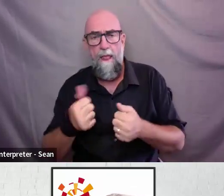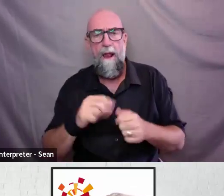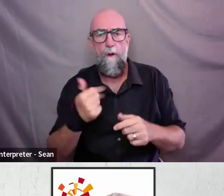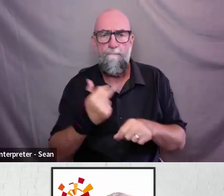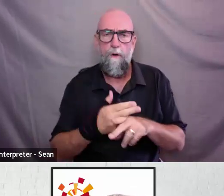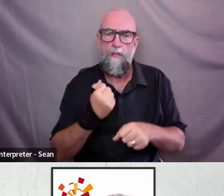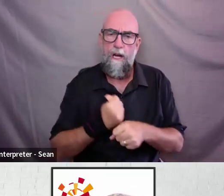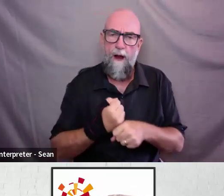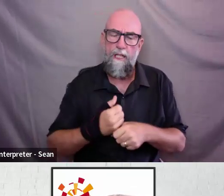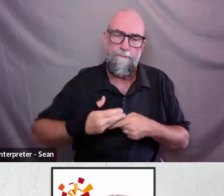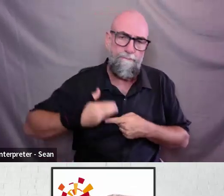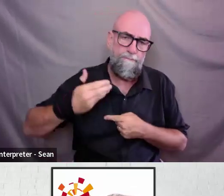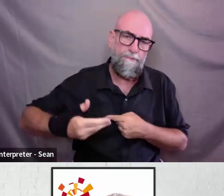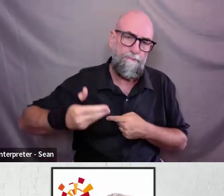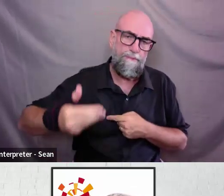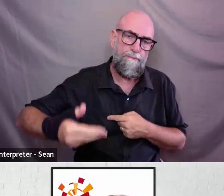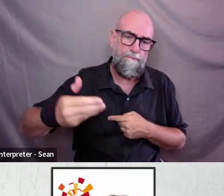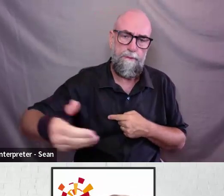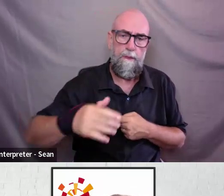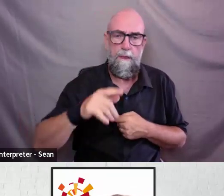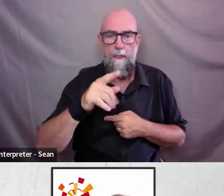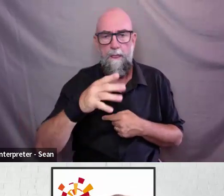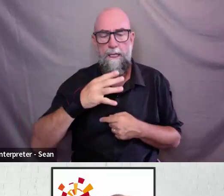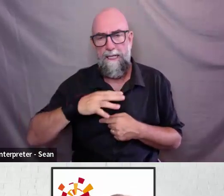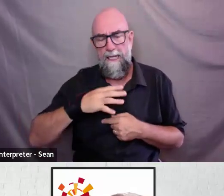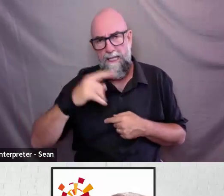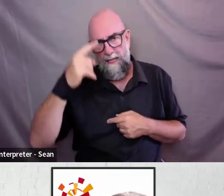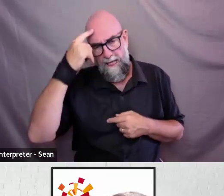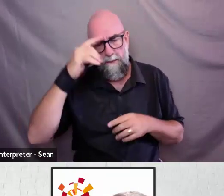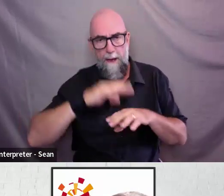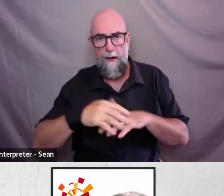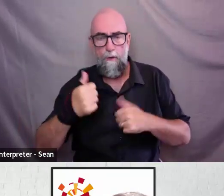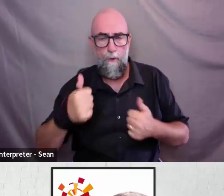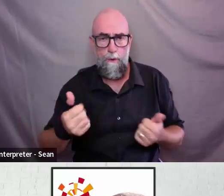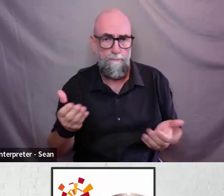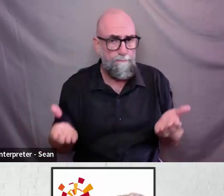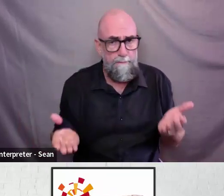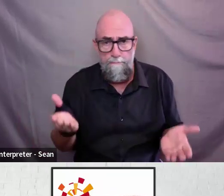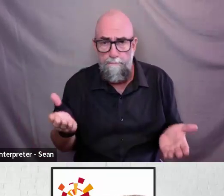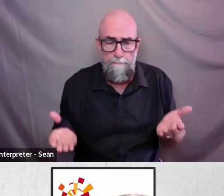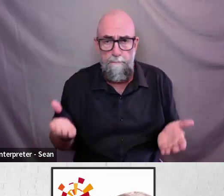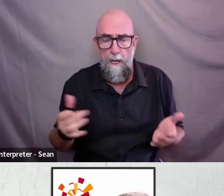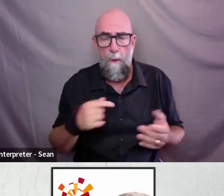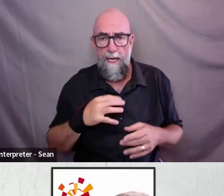people around us as a board member, one of the first things, and you can contradict me